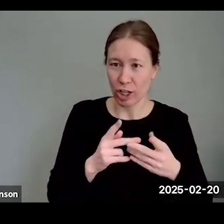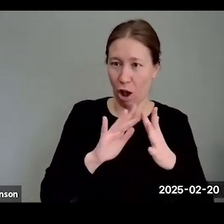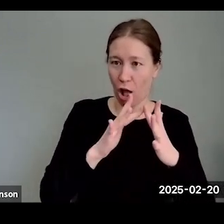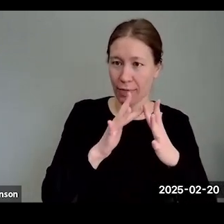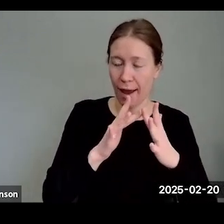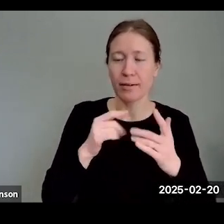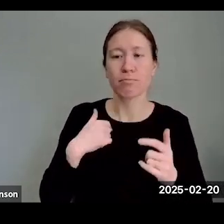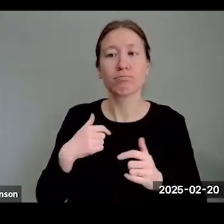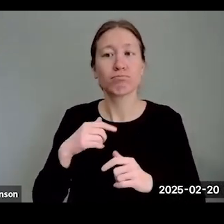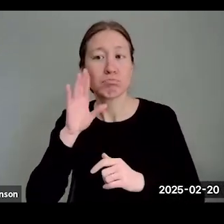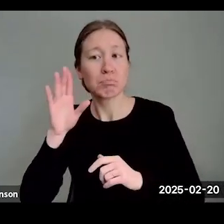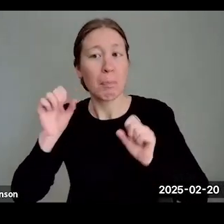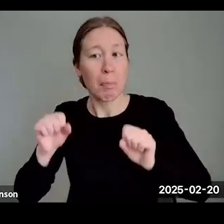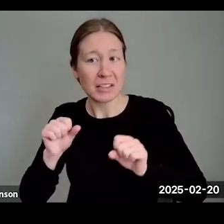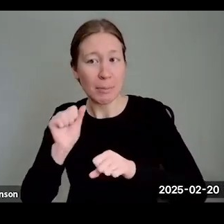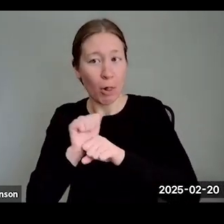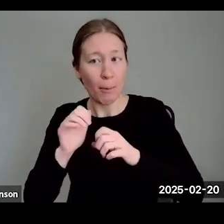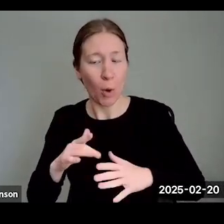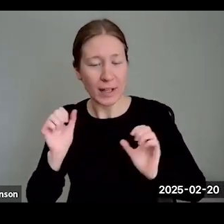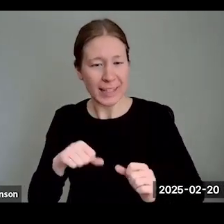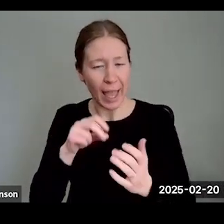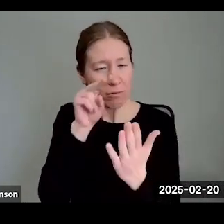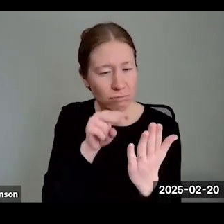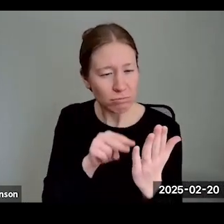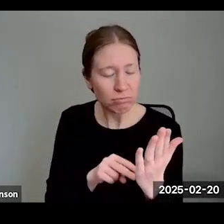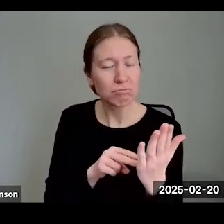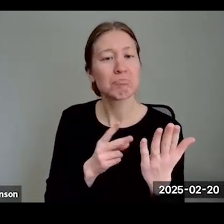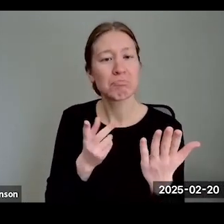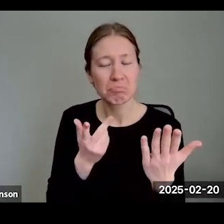can understand those job duties before they decide to apply.